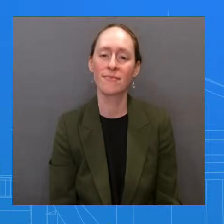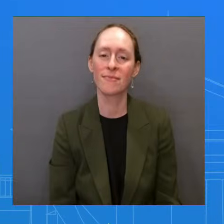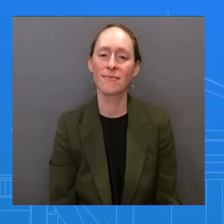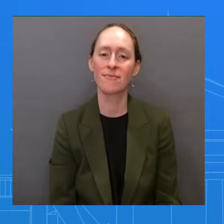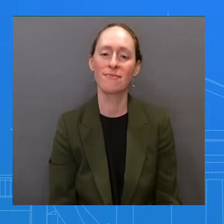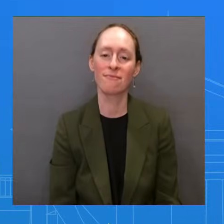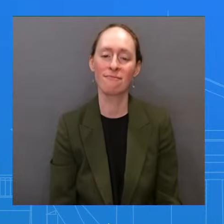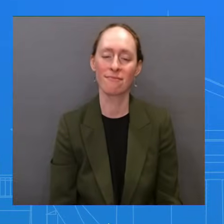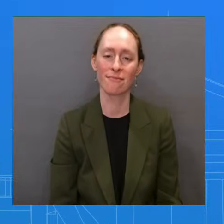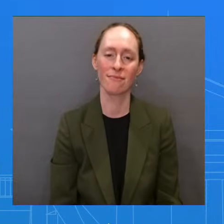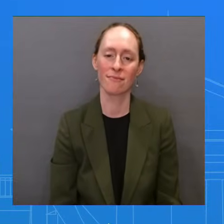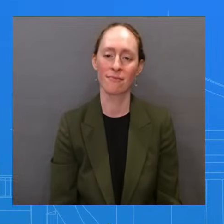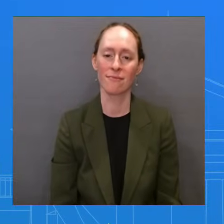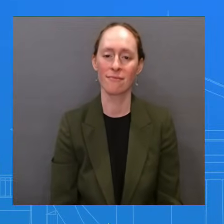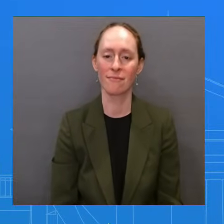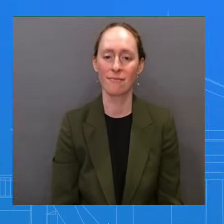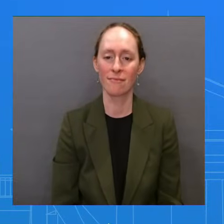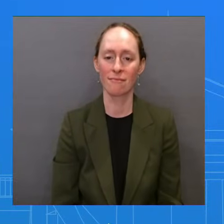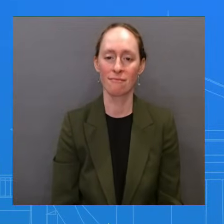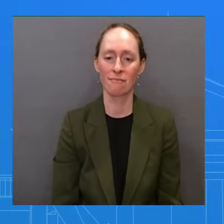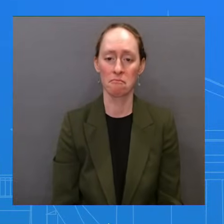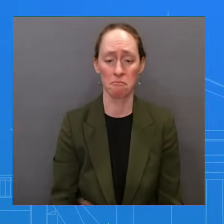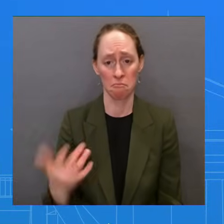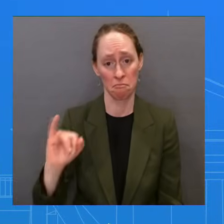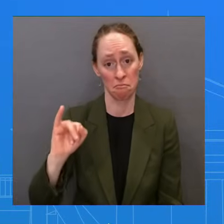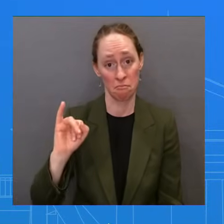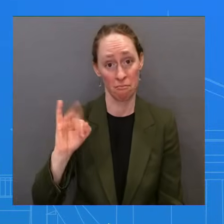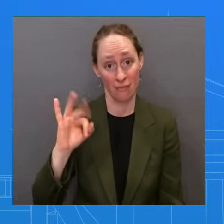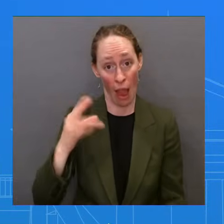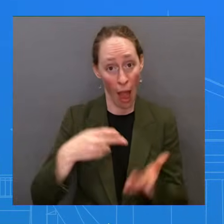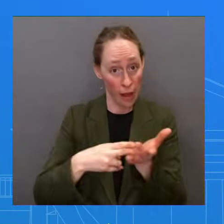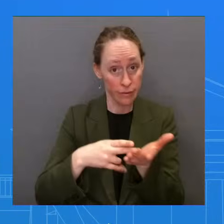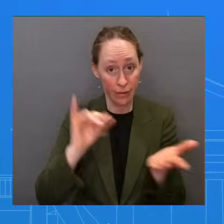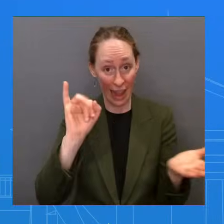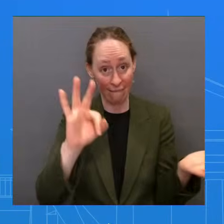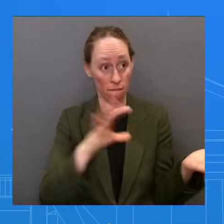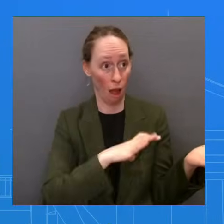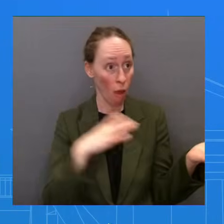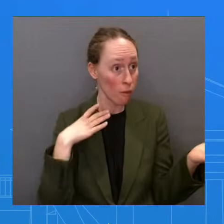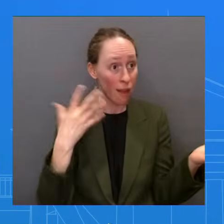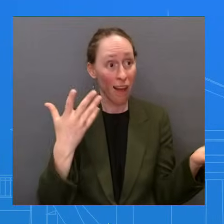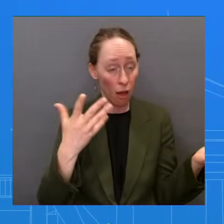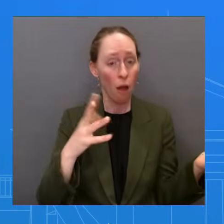As you know, on the first day of walking into the White House, of his administration, the President put forth